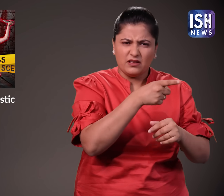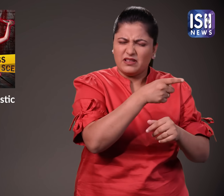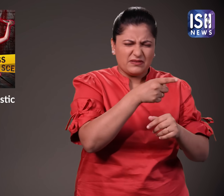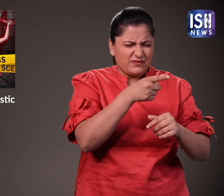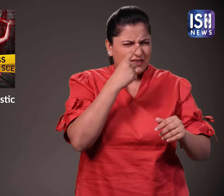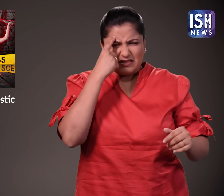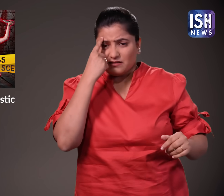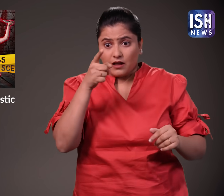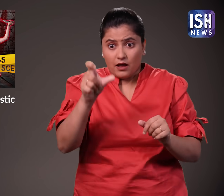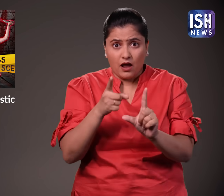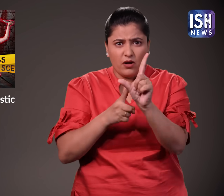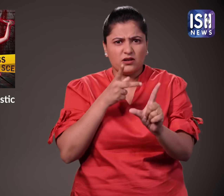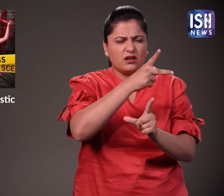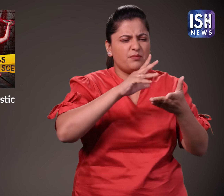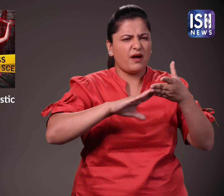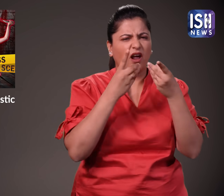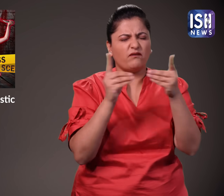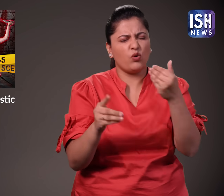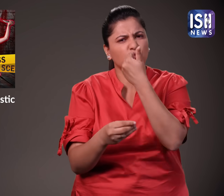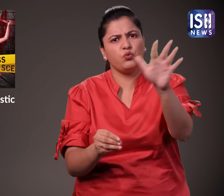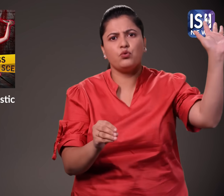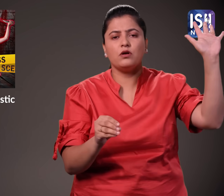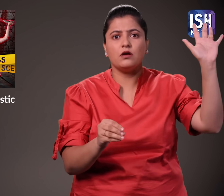Yashaswini then decided to divorce Loknath.